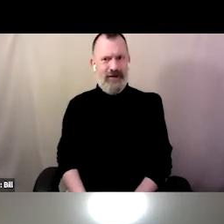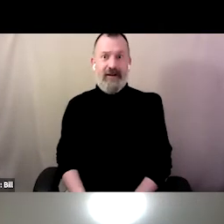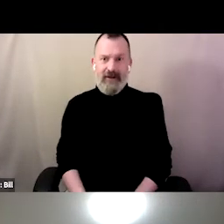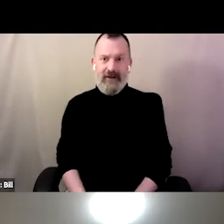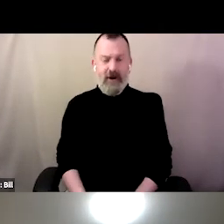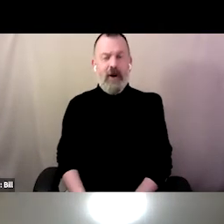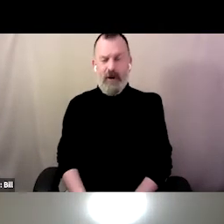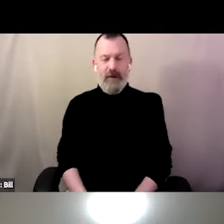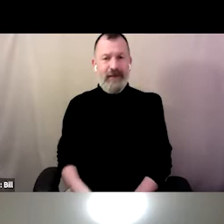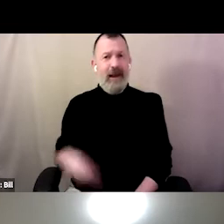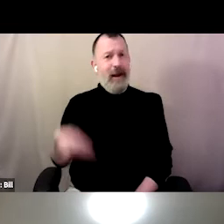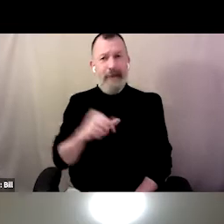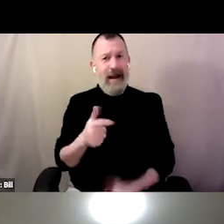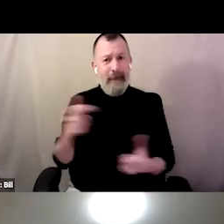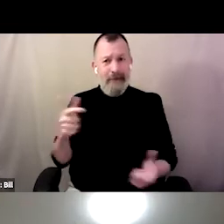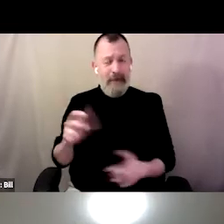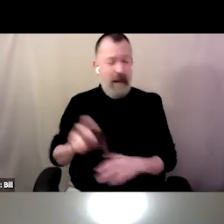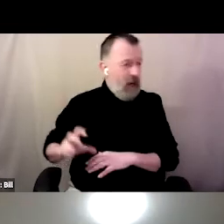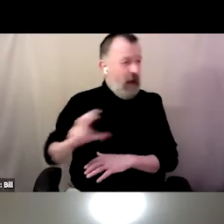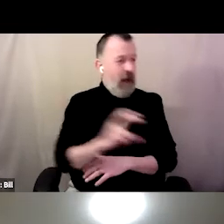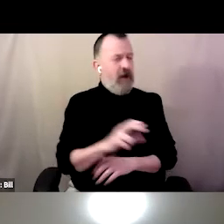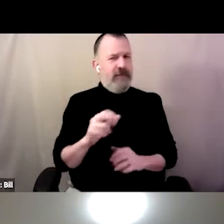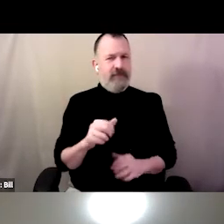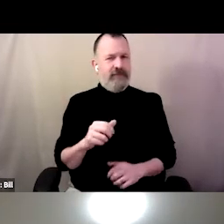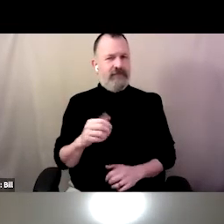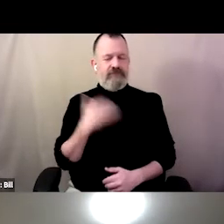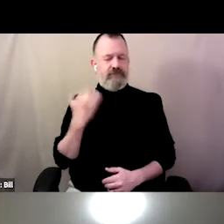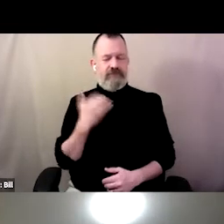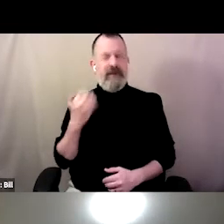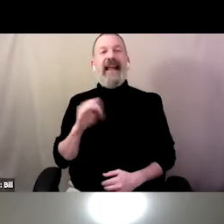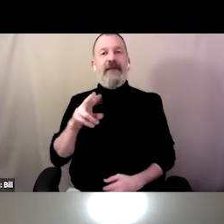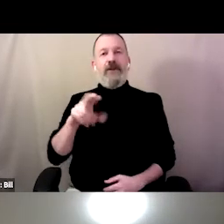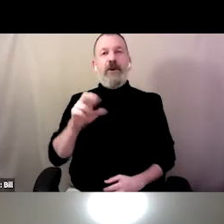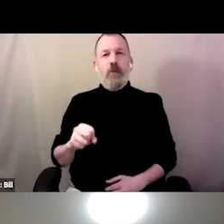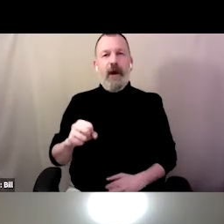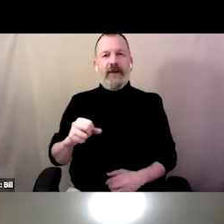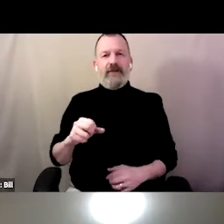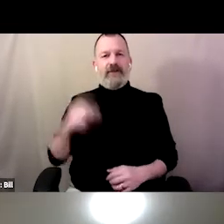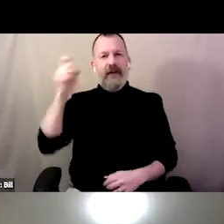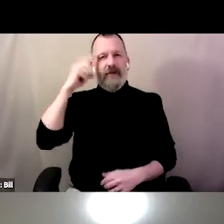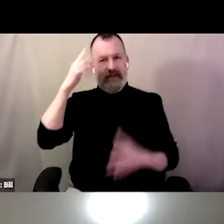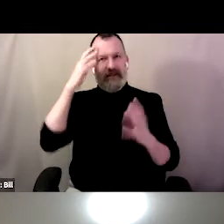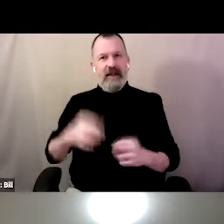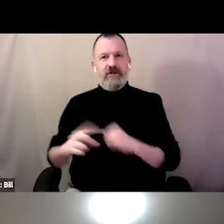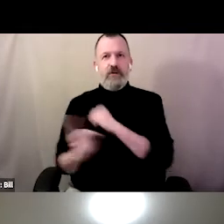big ransoms could be numbered if the US government decides to use your power to sanction. CalebBarlow: To sanction more and more these entities,